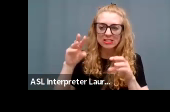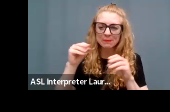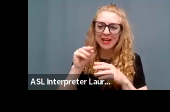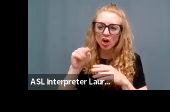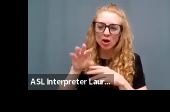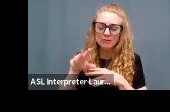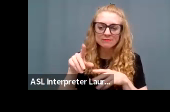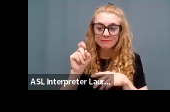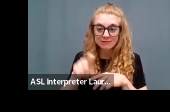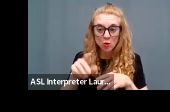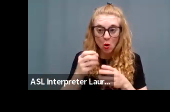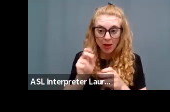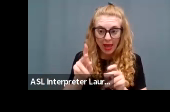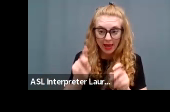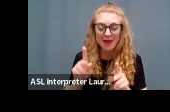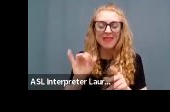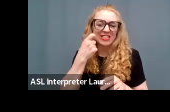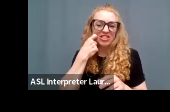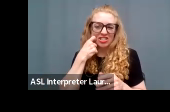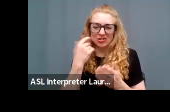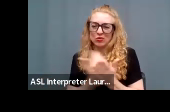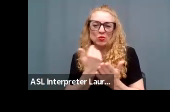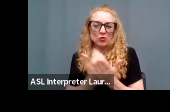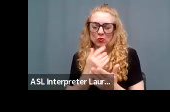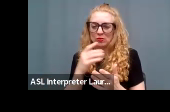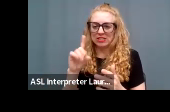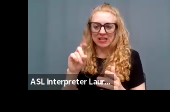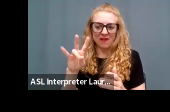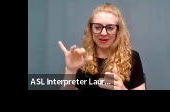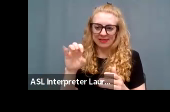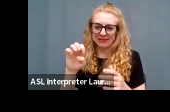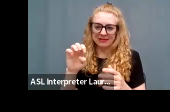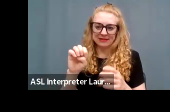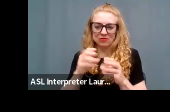is really important and that just came up that device just got released last month so constantly